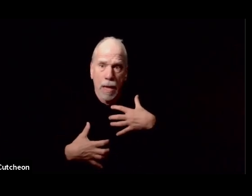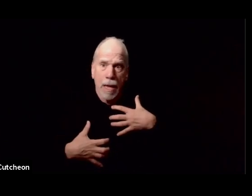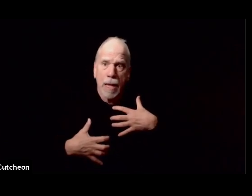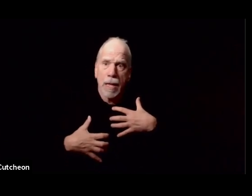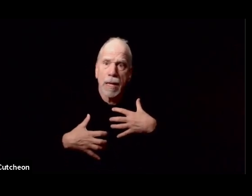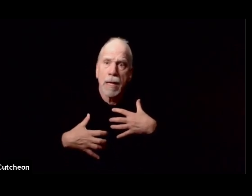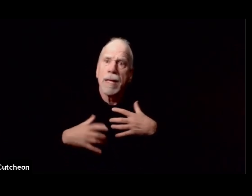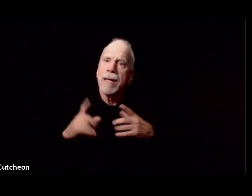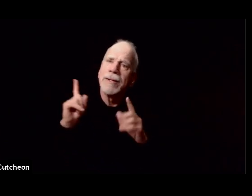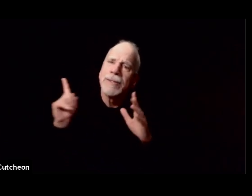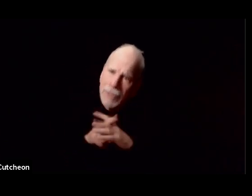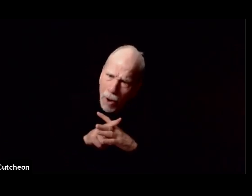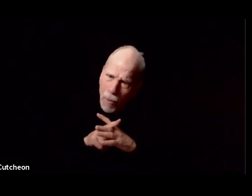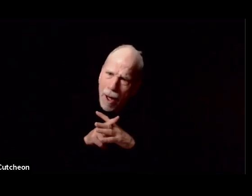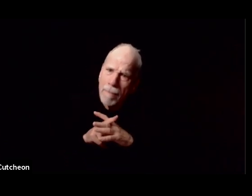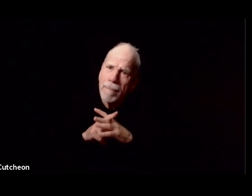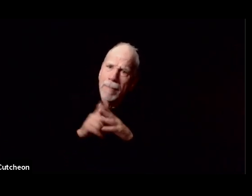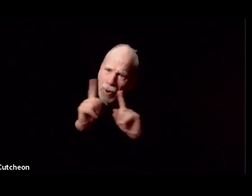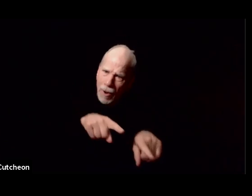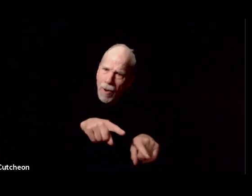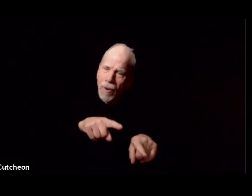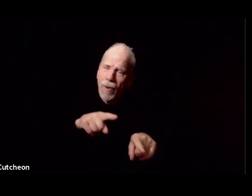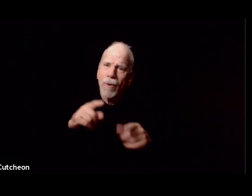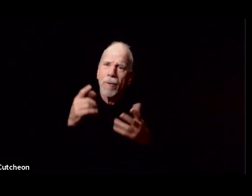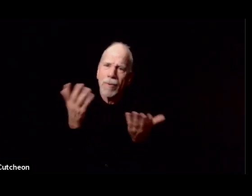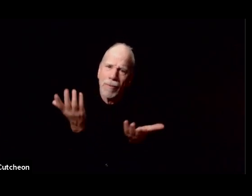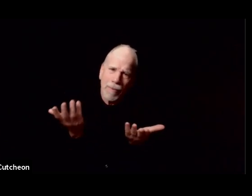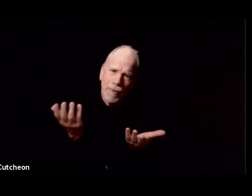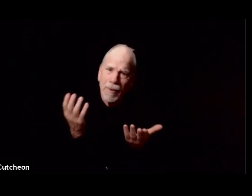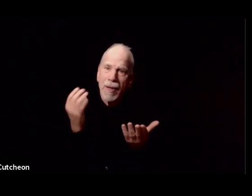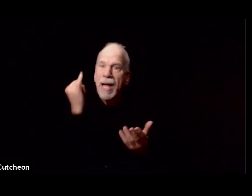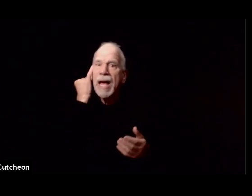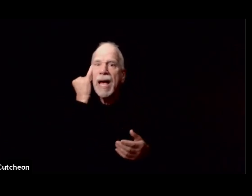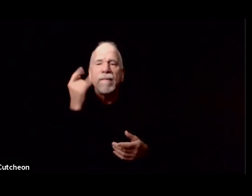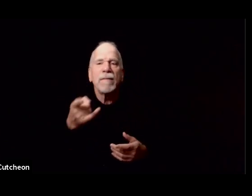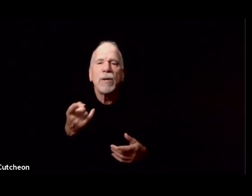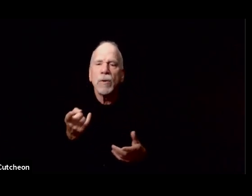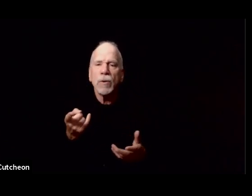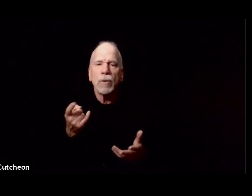workers that they had close contact with someone known to have COVID-19 or are connected to